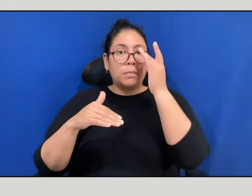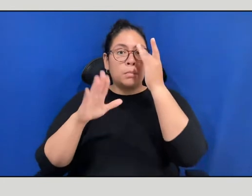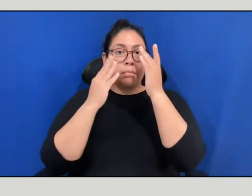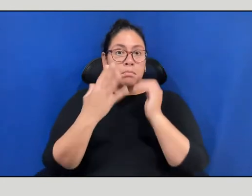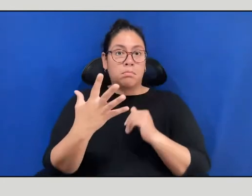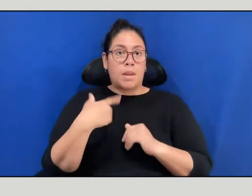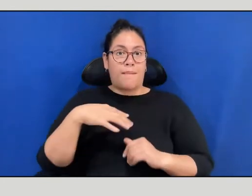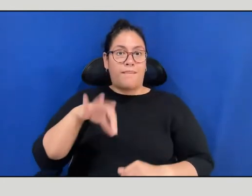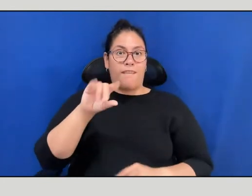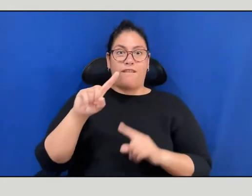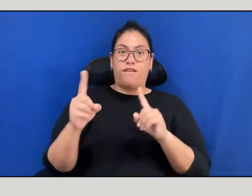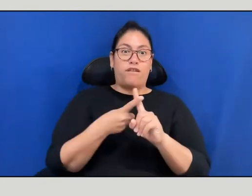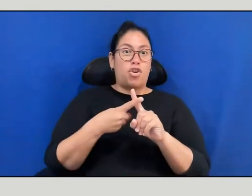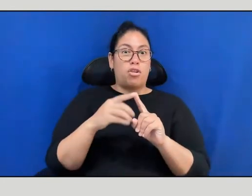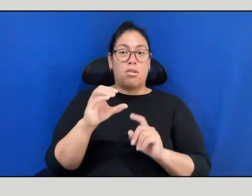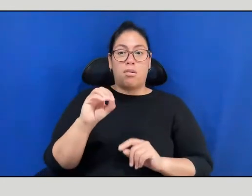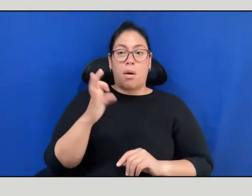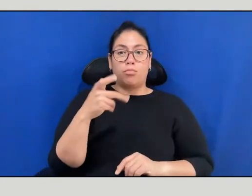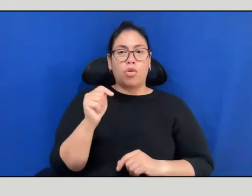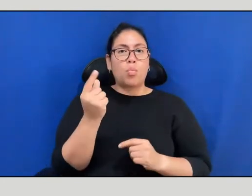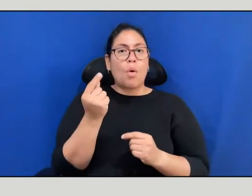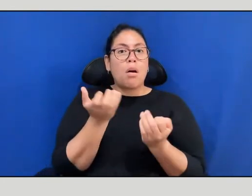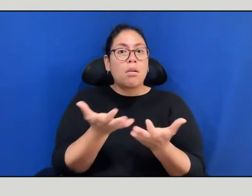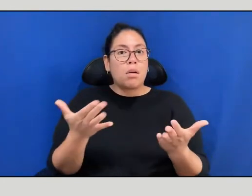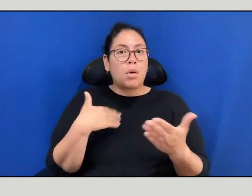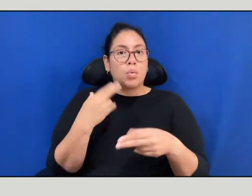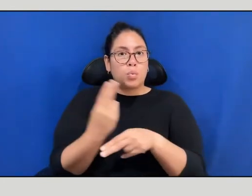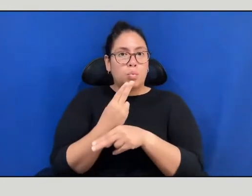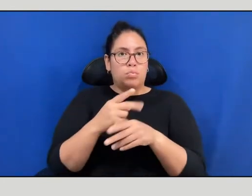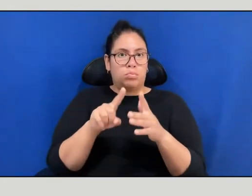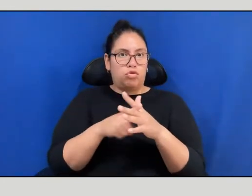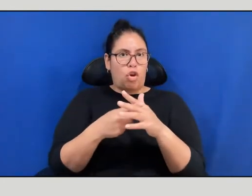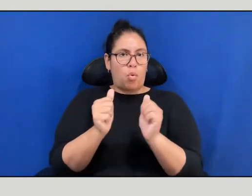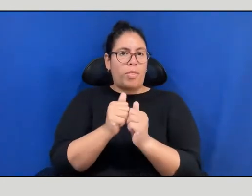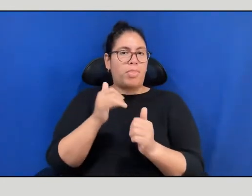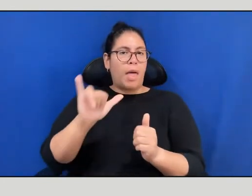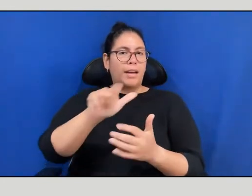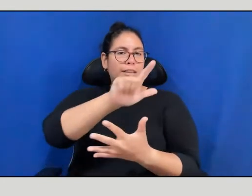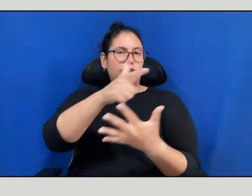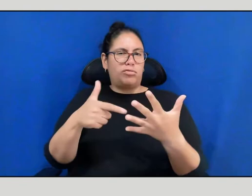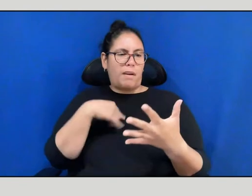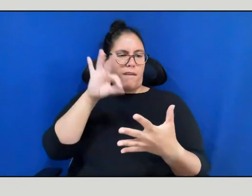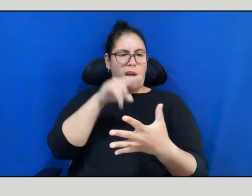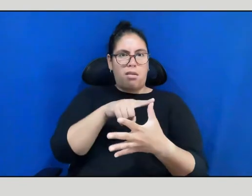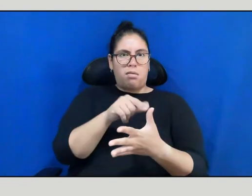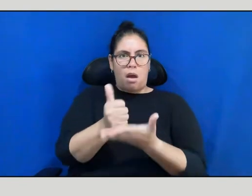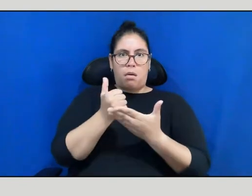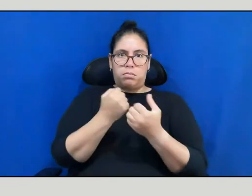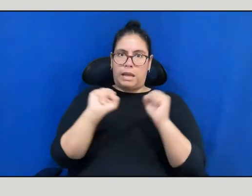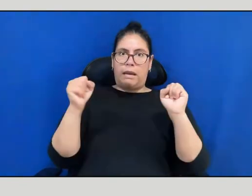that I used to start with this series of Maria. So this is the Maria based on ancestral knowledge